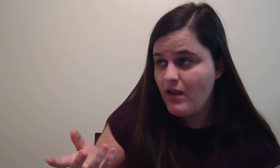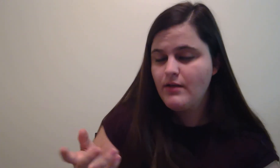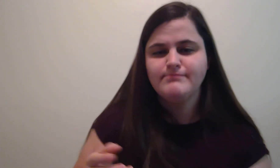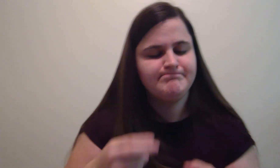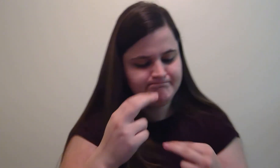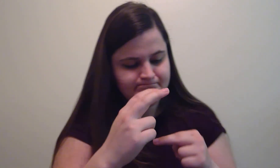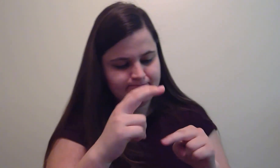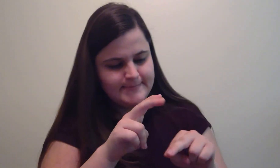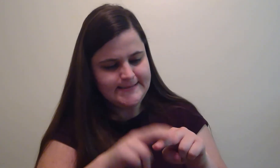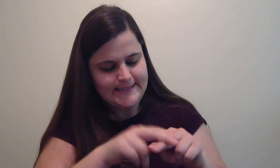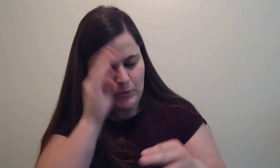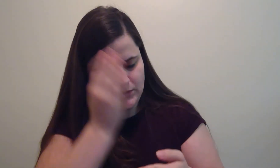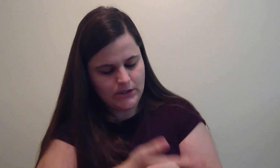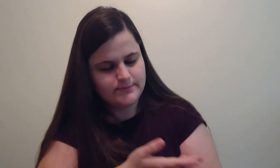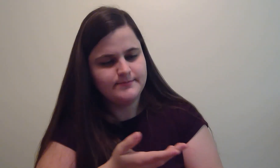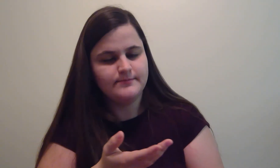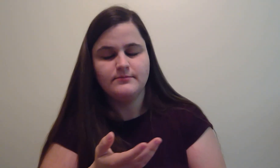"Have a seat, son .